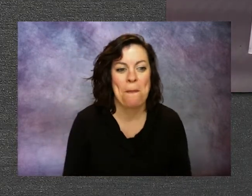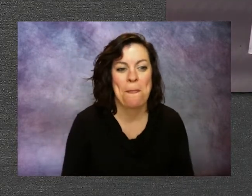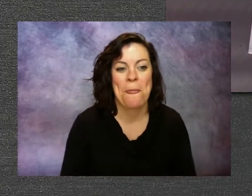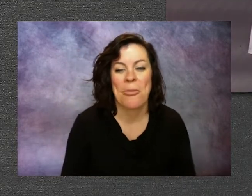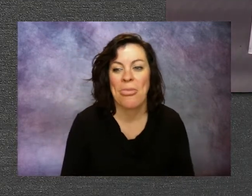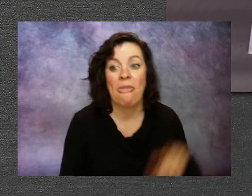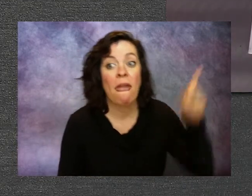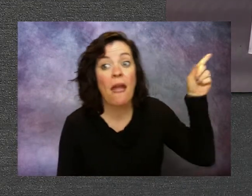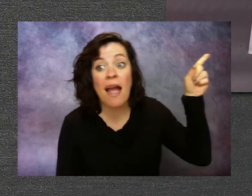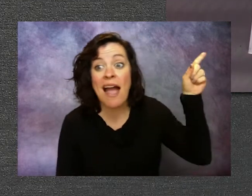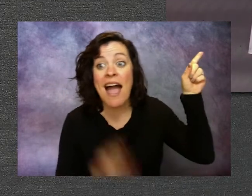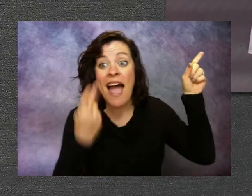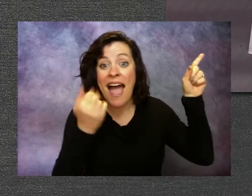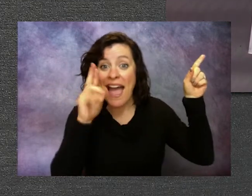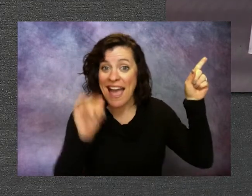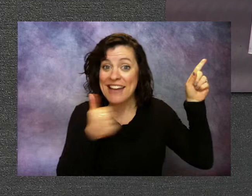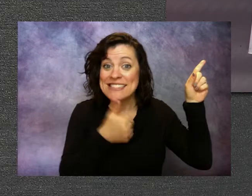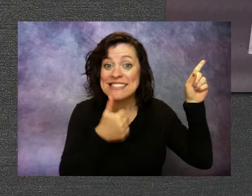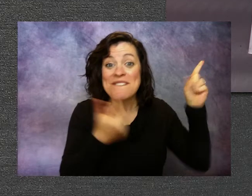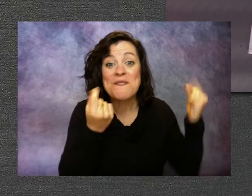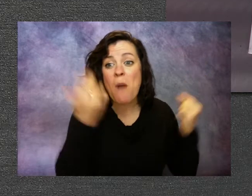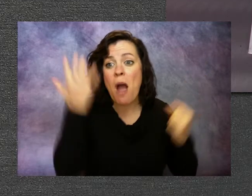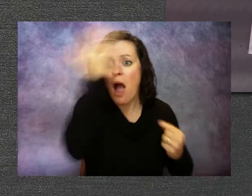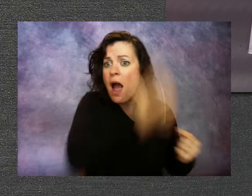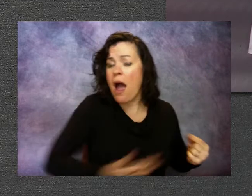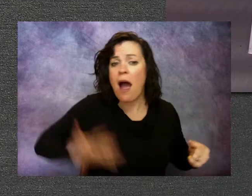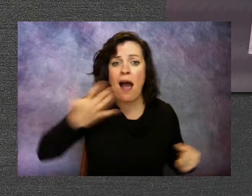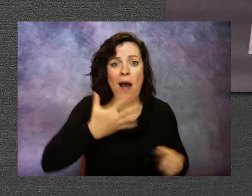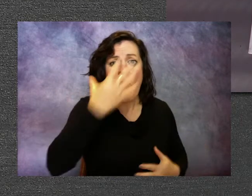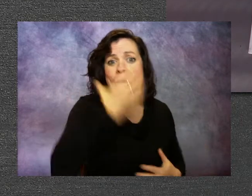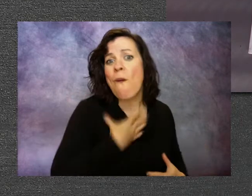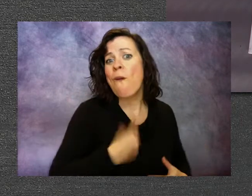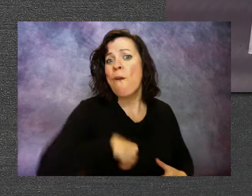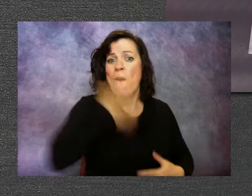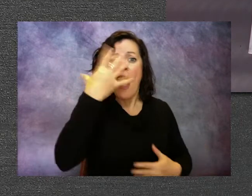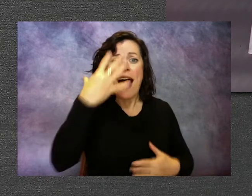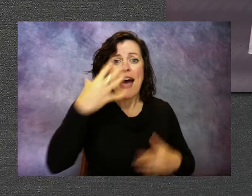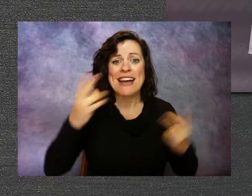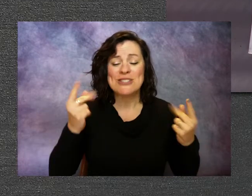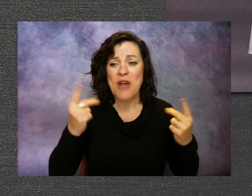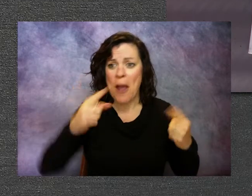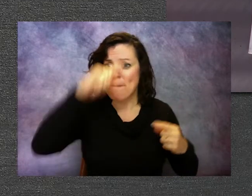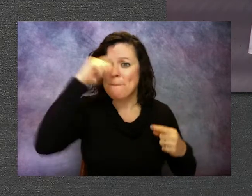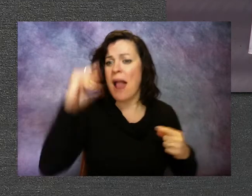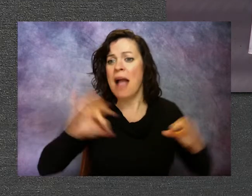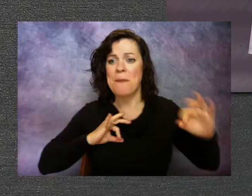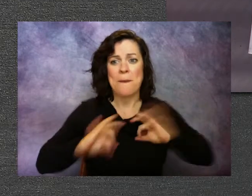Harry was a white dog with black spots who liked everything, except getting a bath.